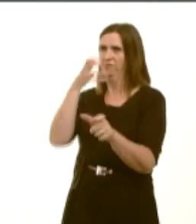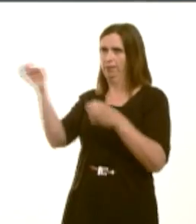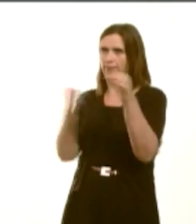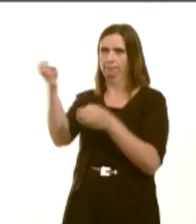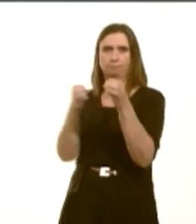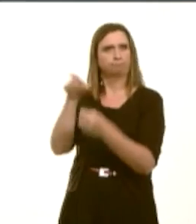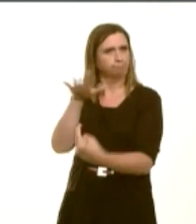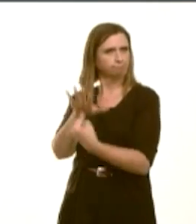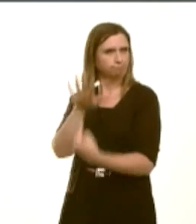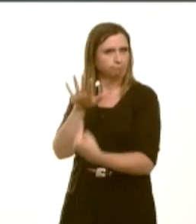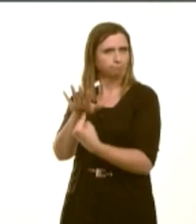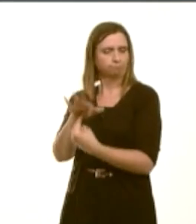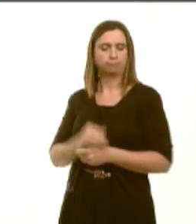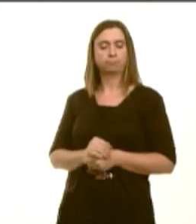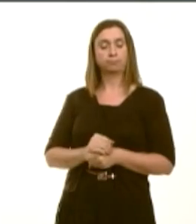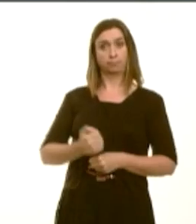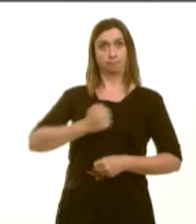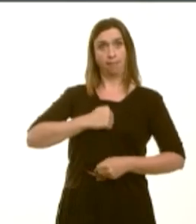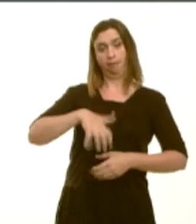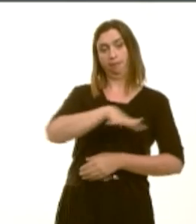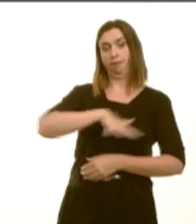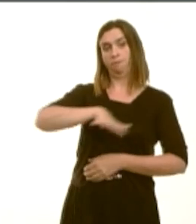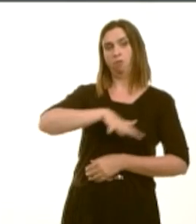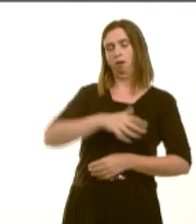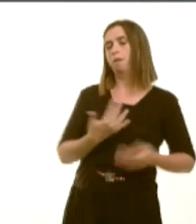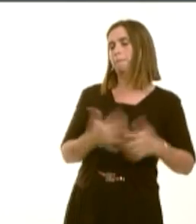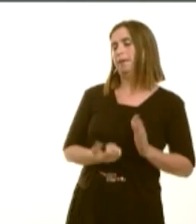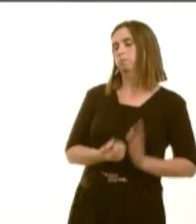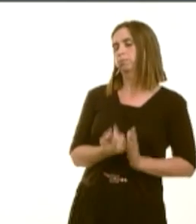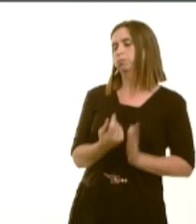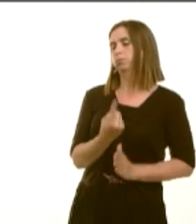Following recent events in my constituency, I would like to ask you, First Minister, will